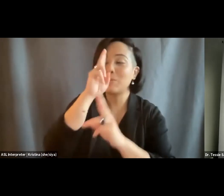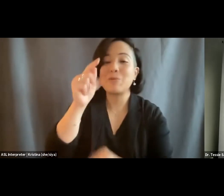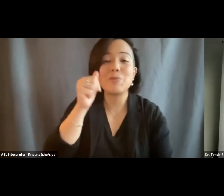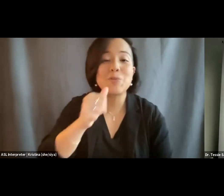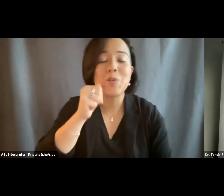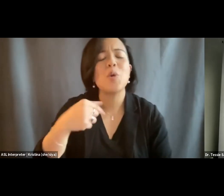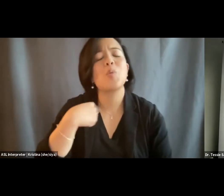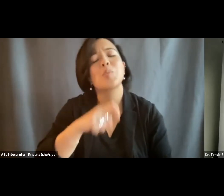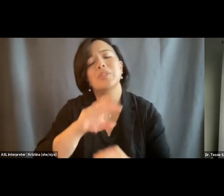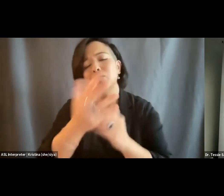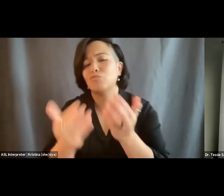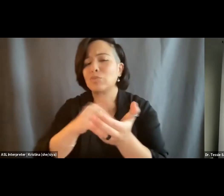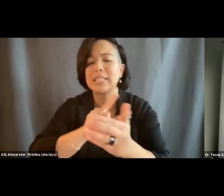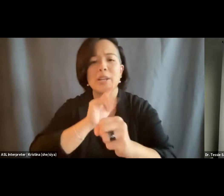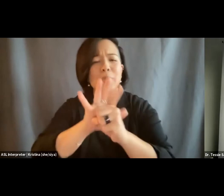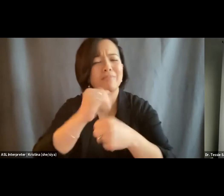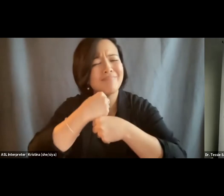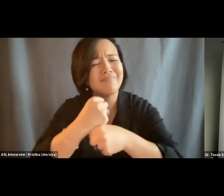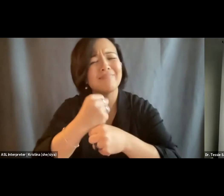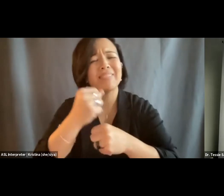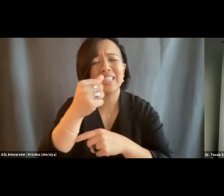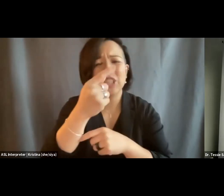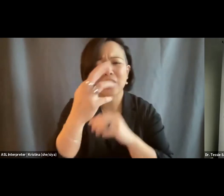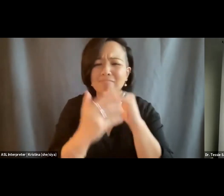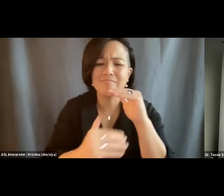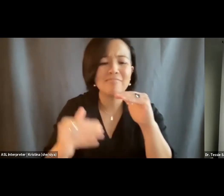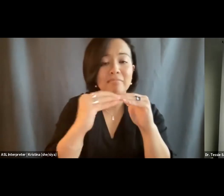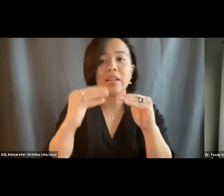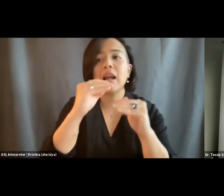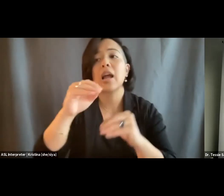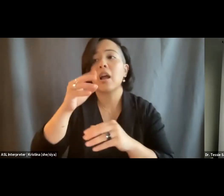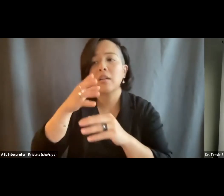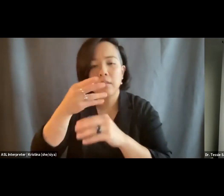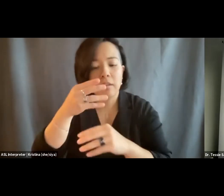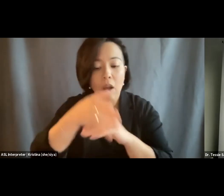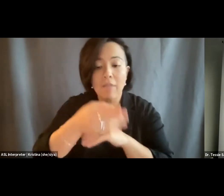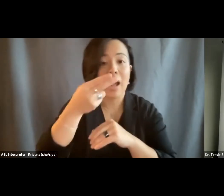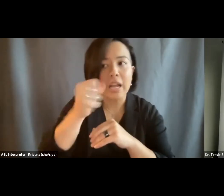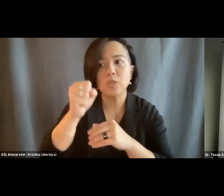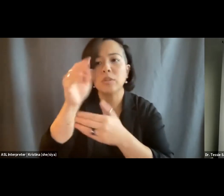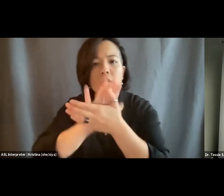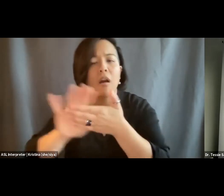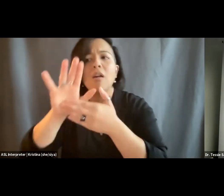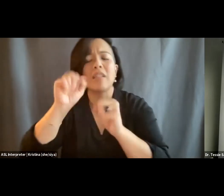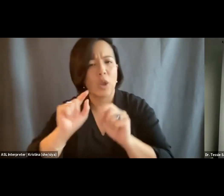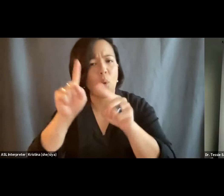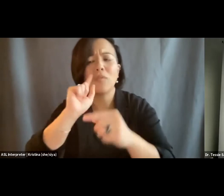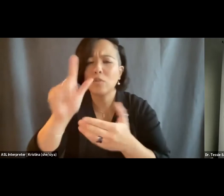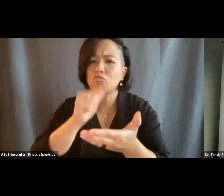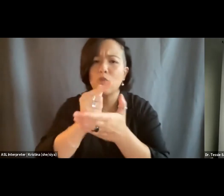rates, nothing less than that is acceptable.